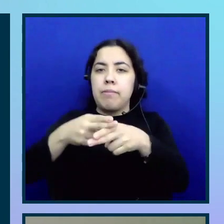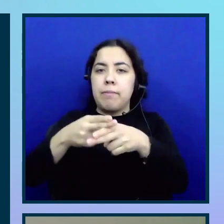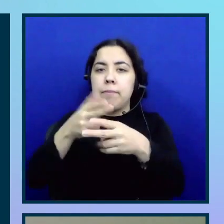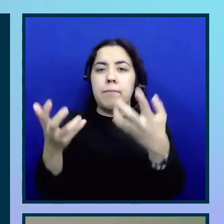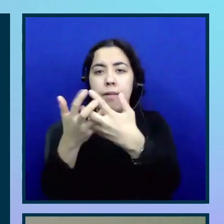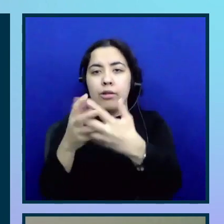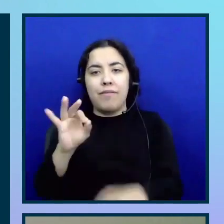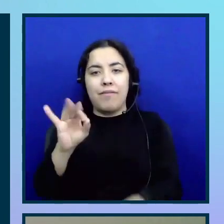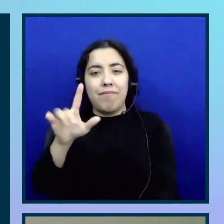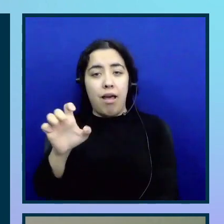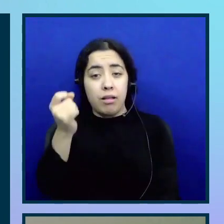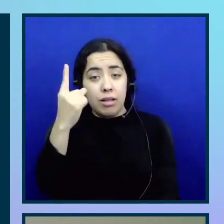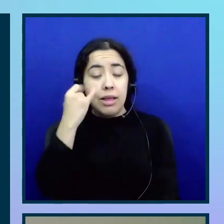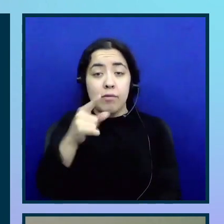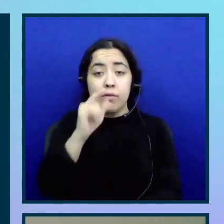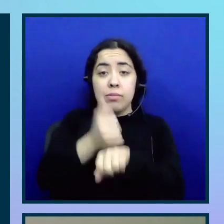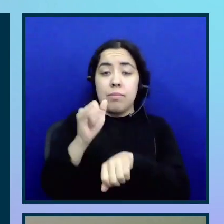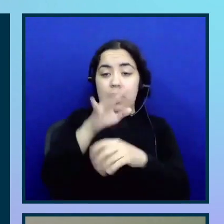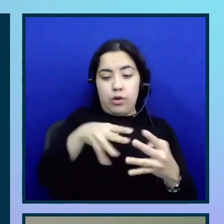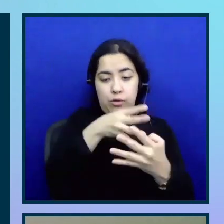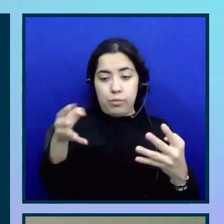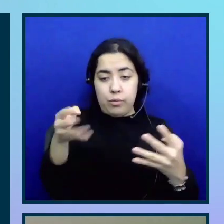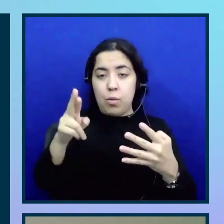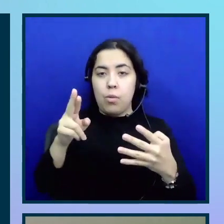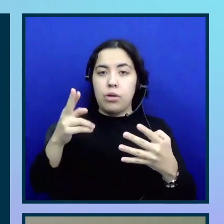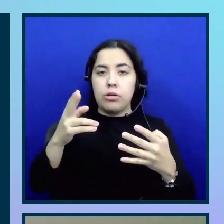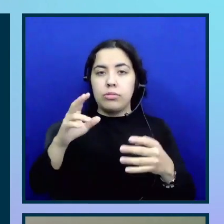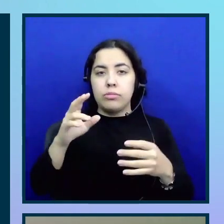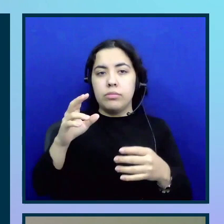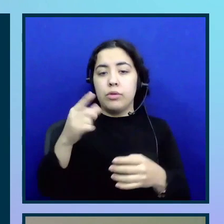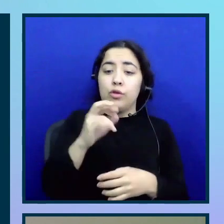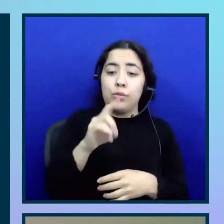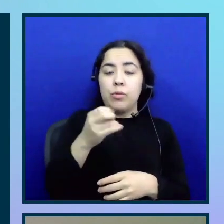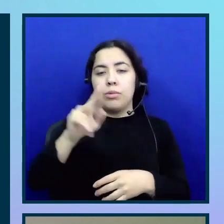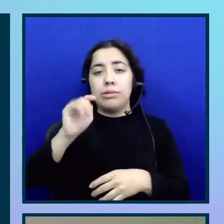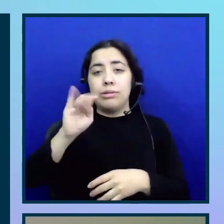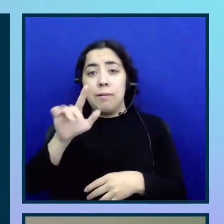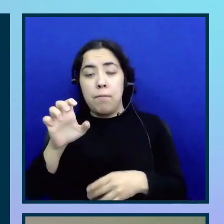But if you're building this as a grid or a table, you might also want to make the file name column the row header,